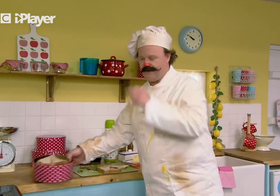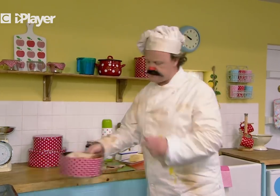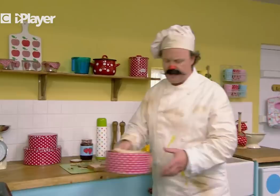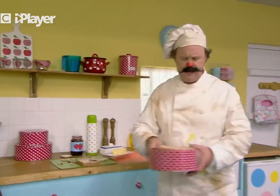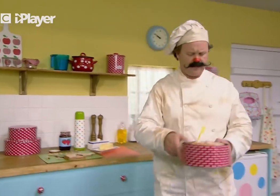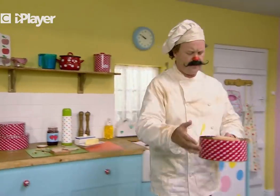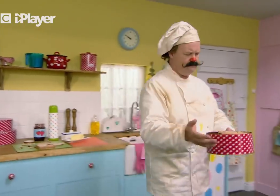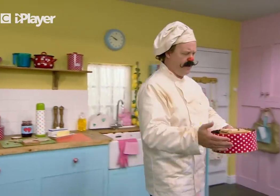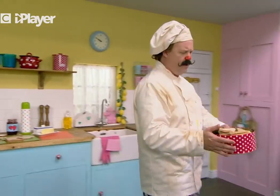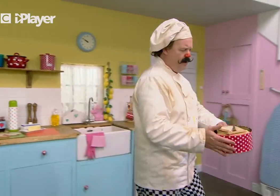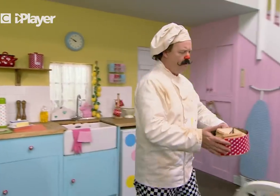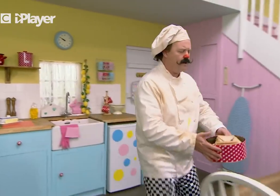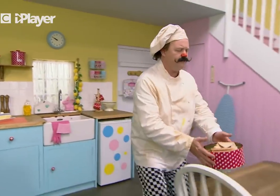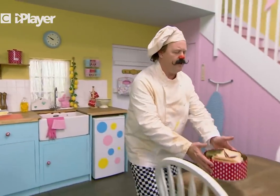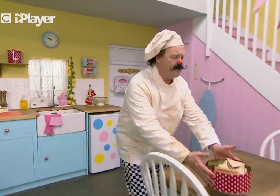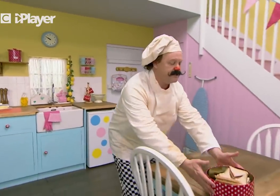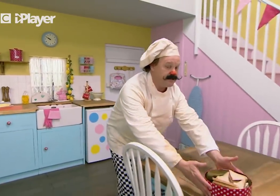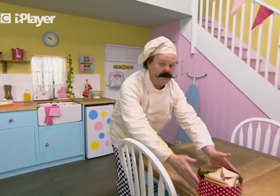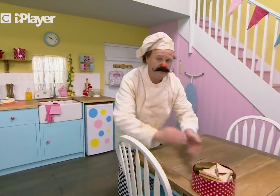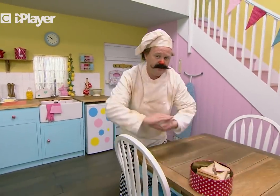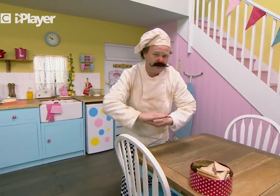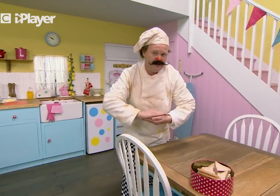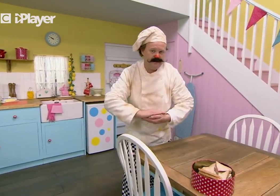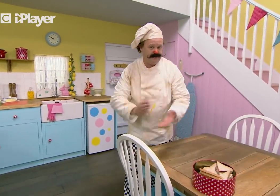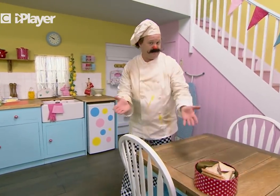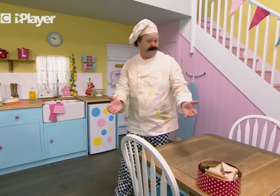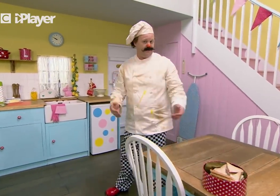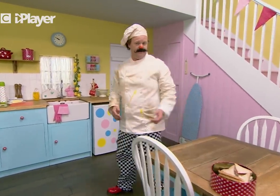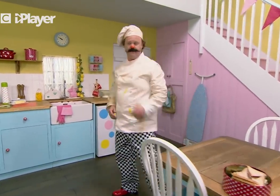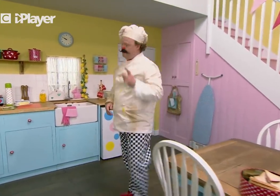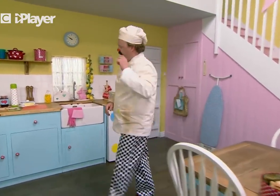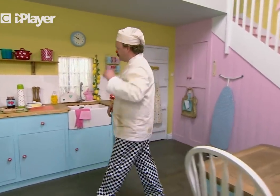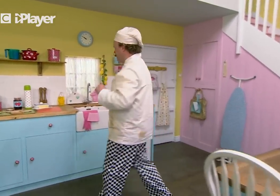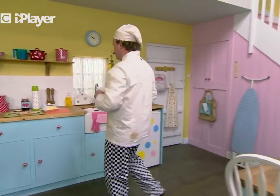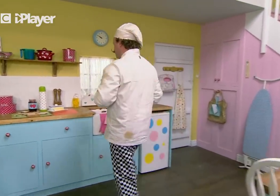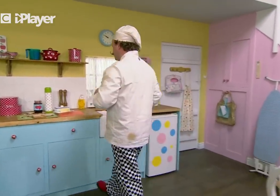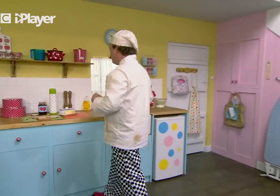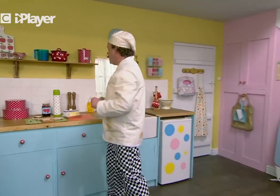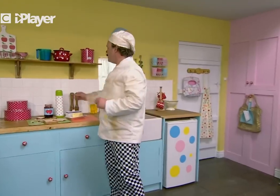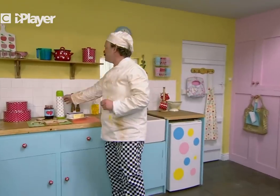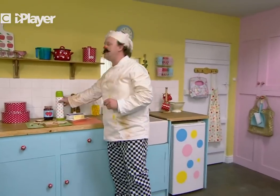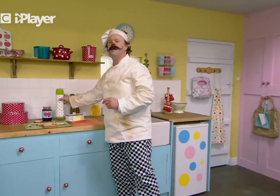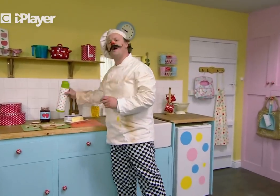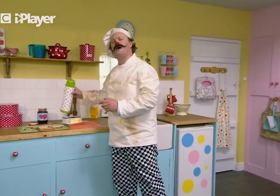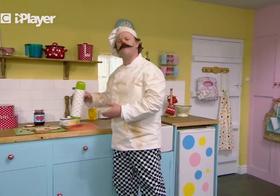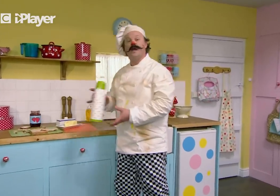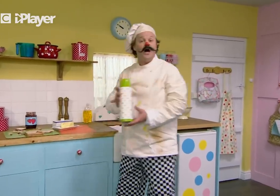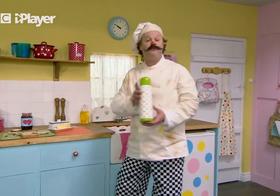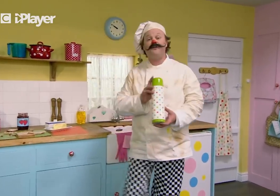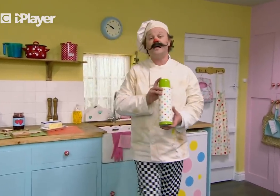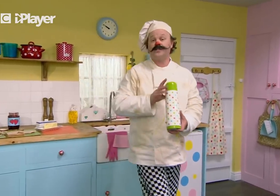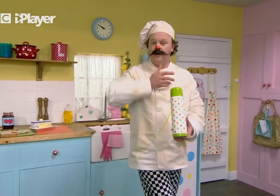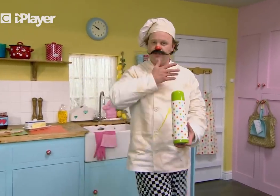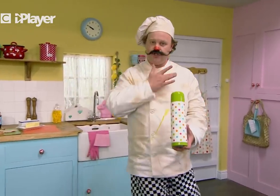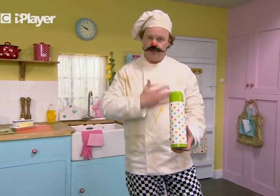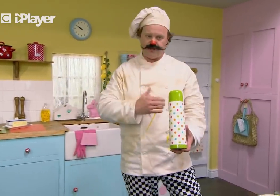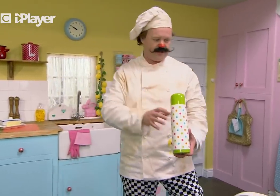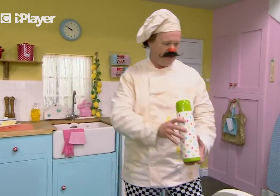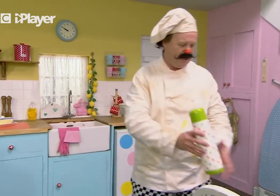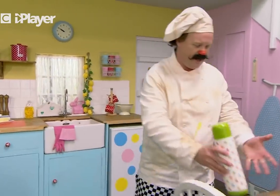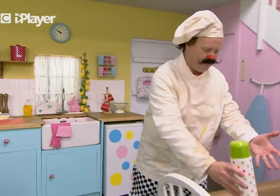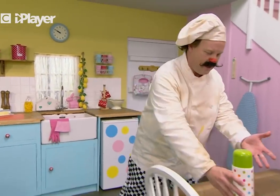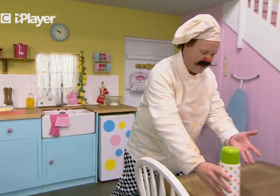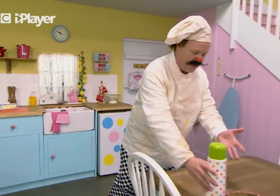first i make some wonderful sandwiches we love sandwiches then i have a a flask of juice voila